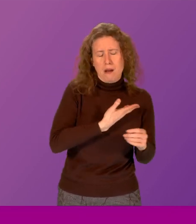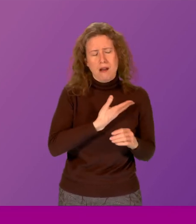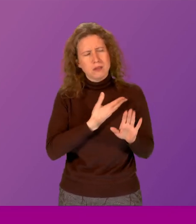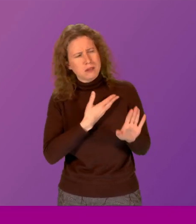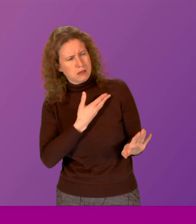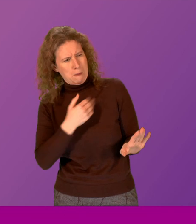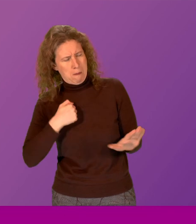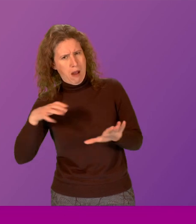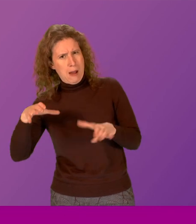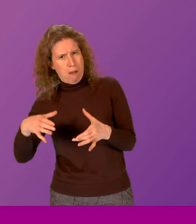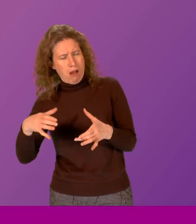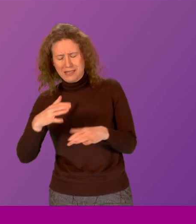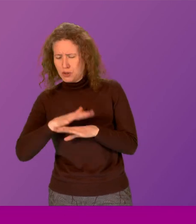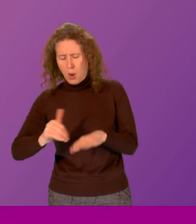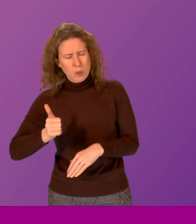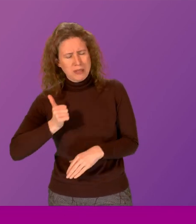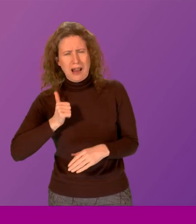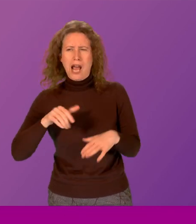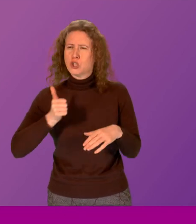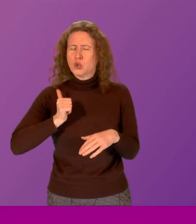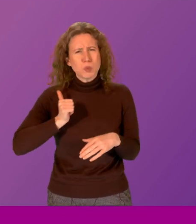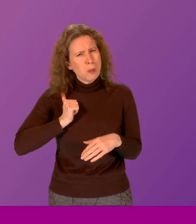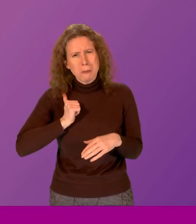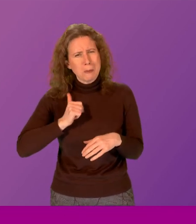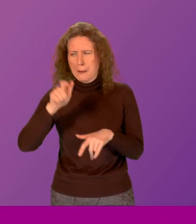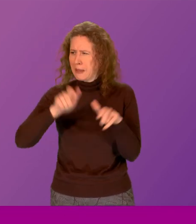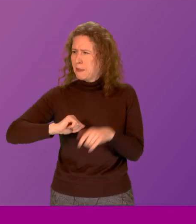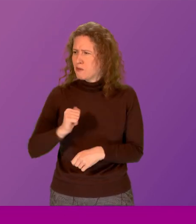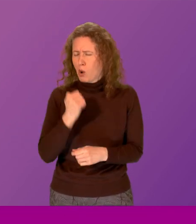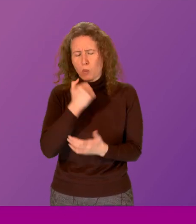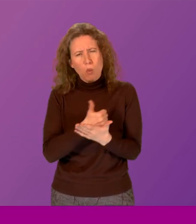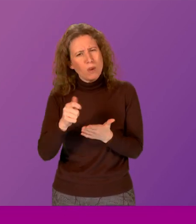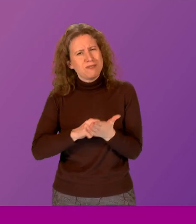I lead will never, ever take the people of Scotland for granted in any election.